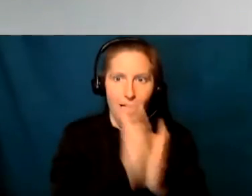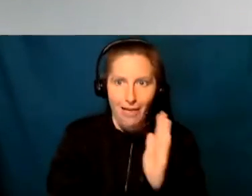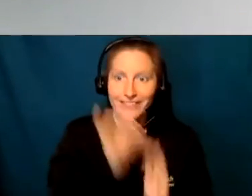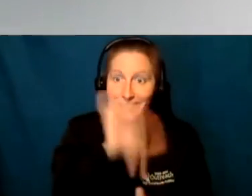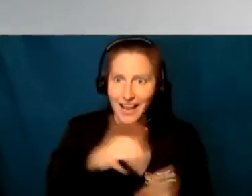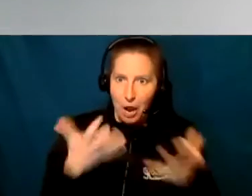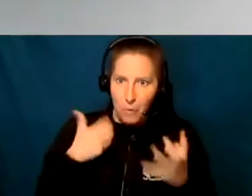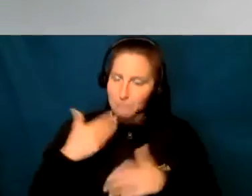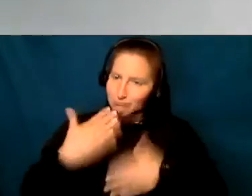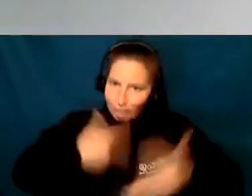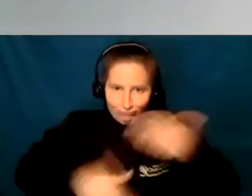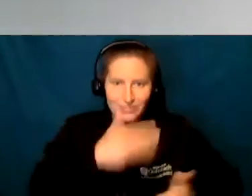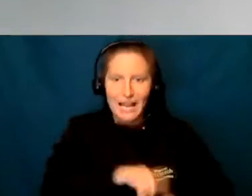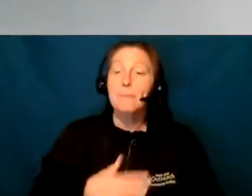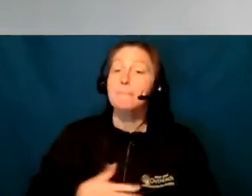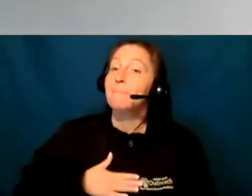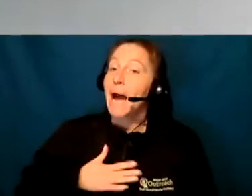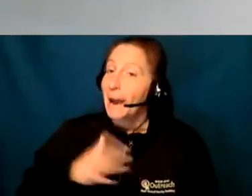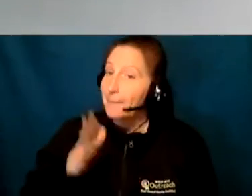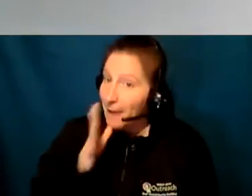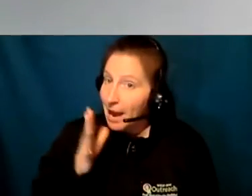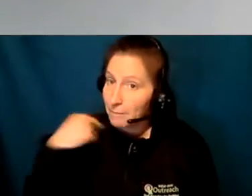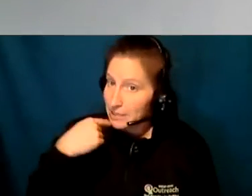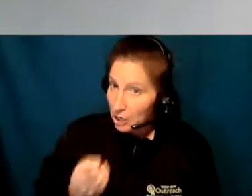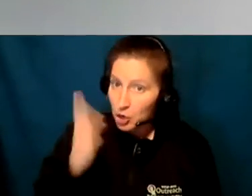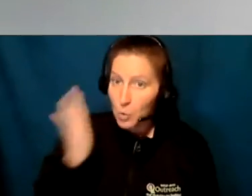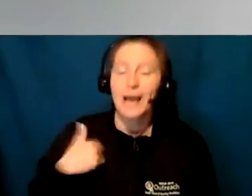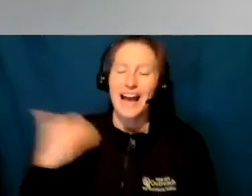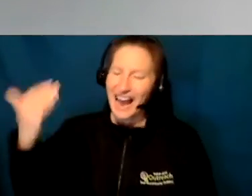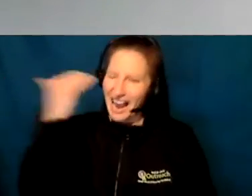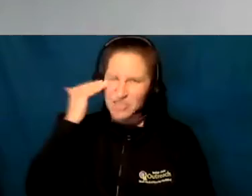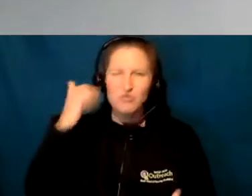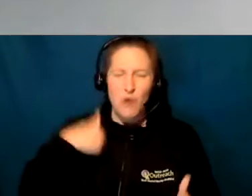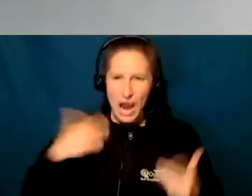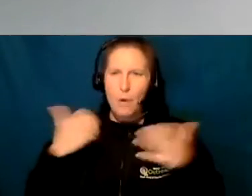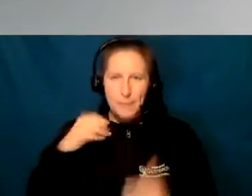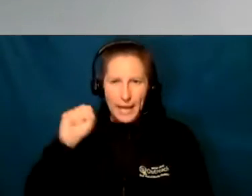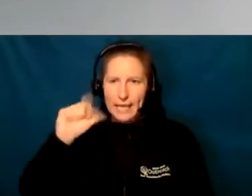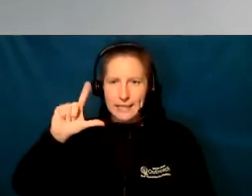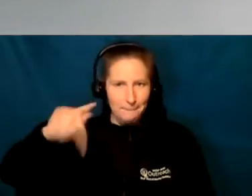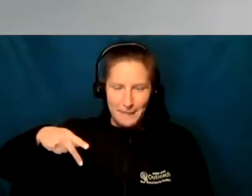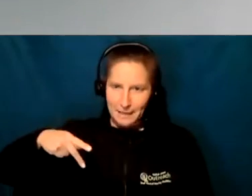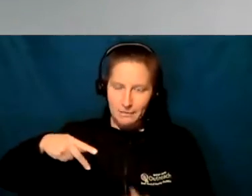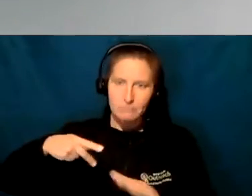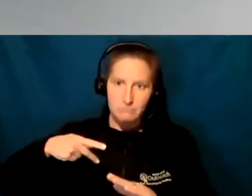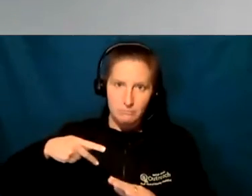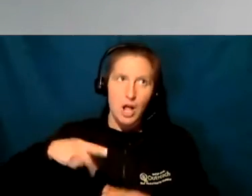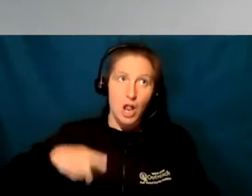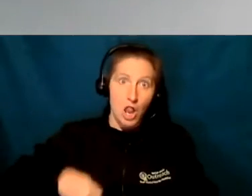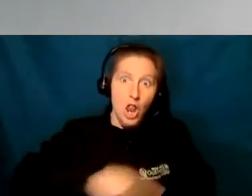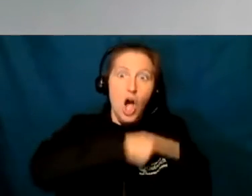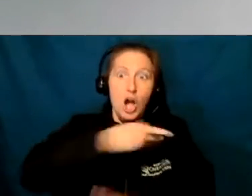My mom will claim that I knew I wanted to be an SLP much longer before that. My sister